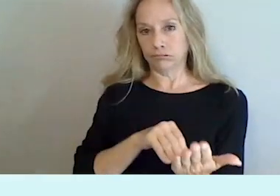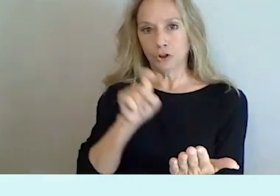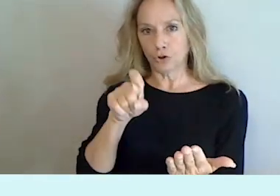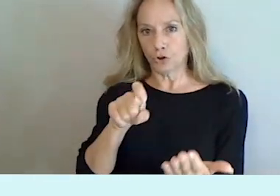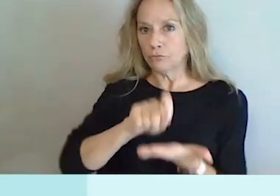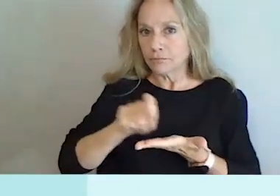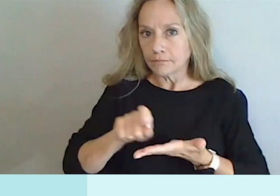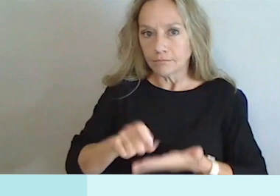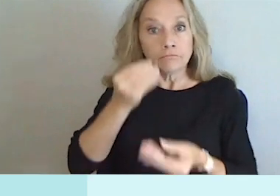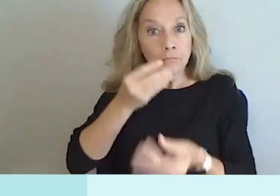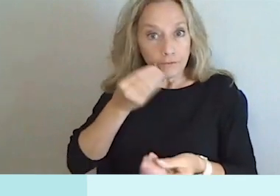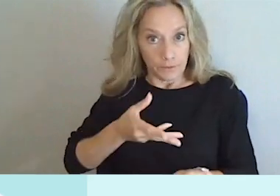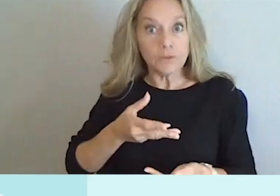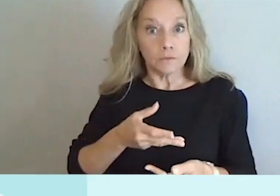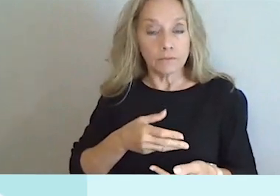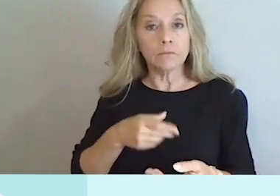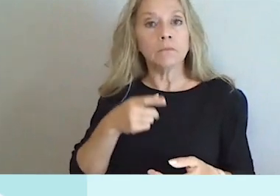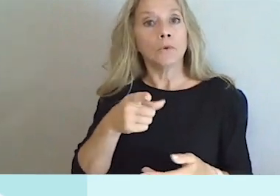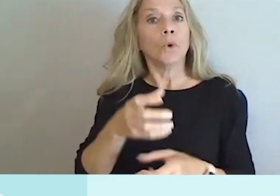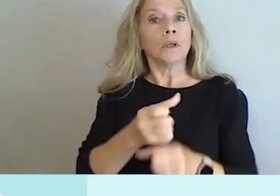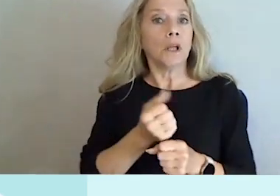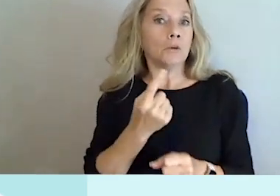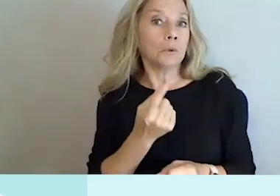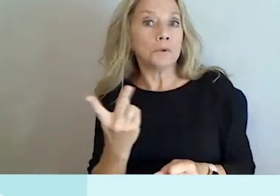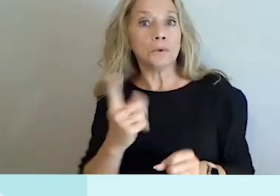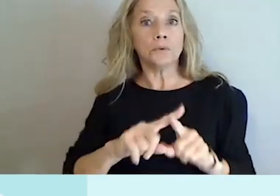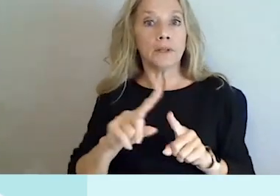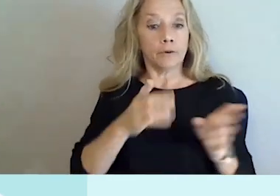Even if you receive different packets for each person in your household, you must